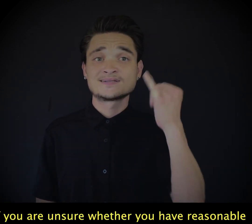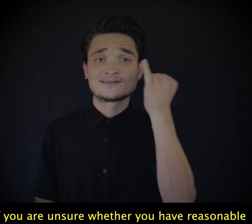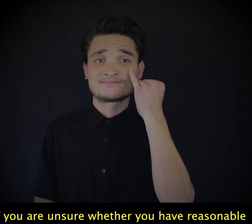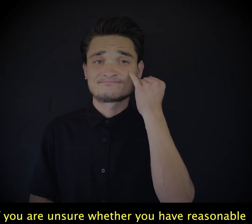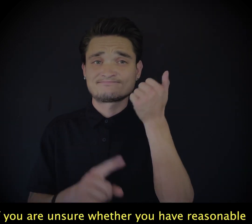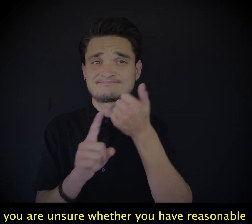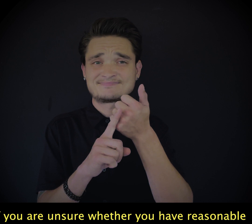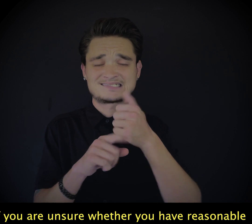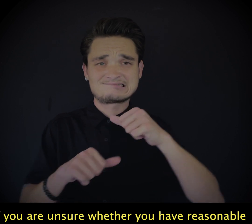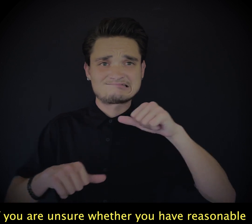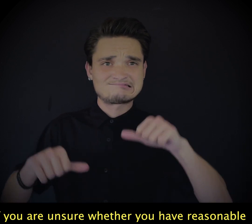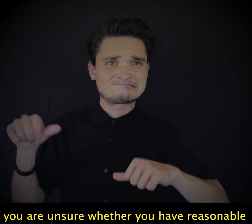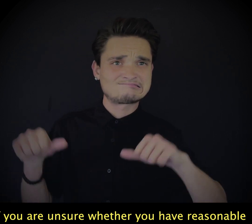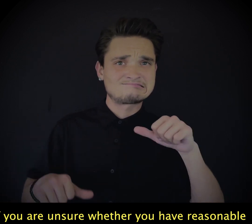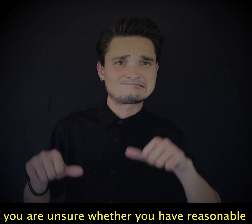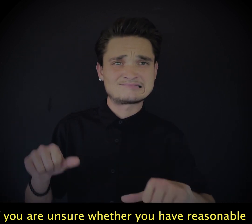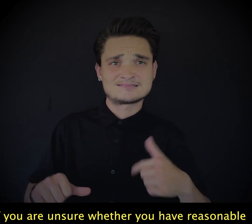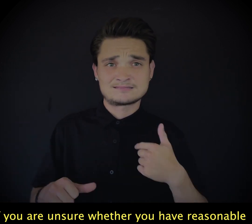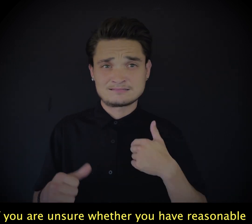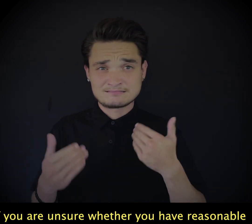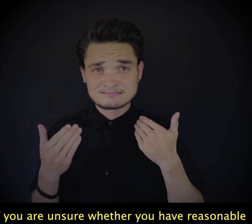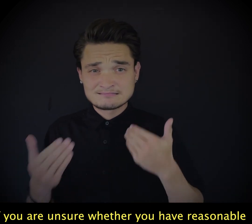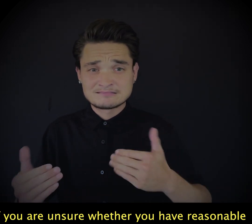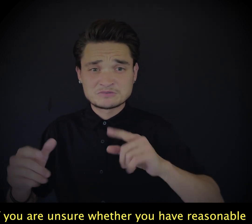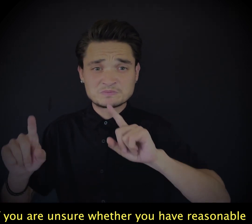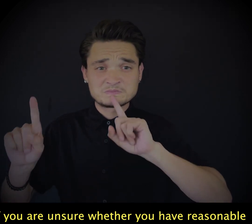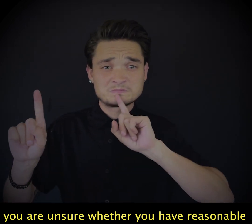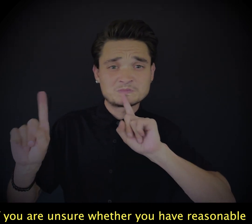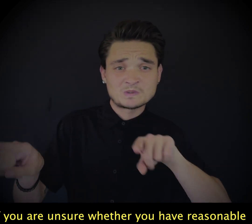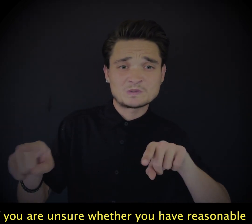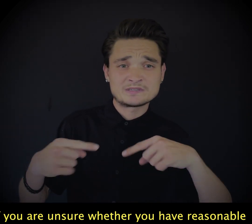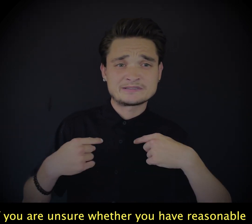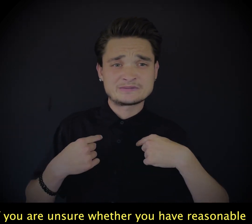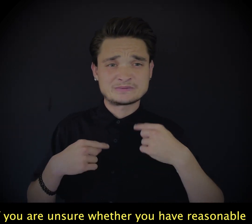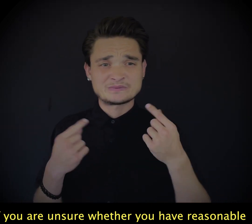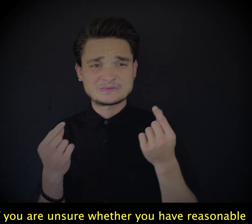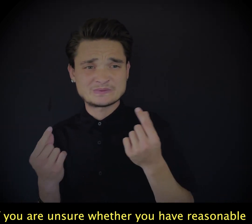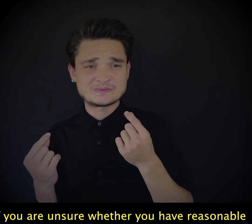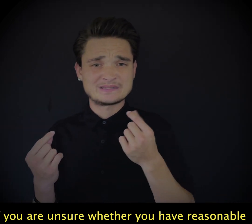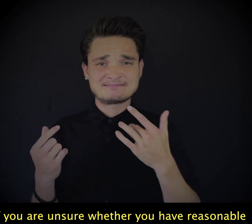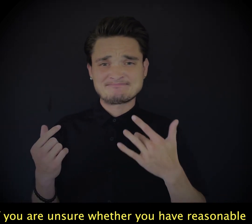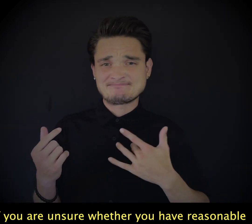If you are unsure whether you have reasonable cause to suspect a reportable incident has occurred